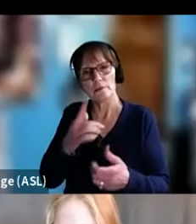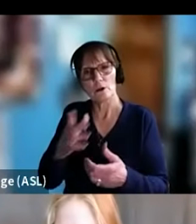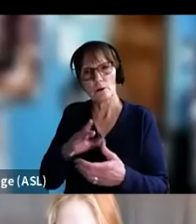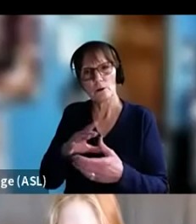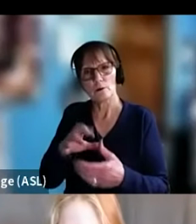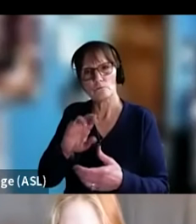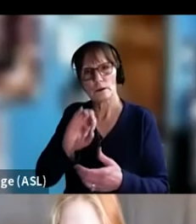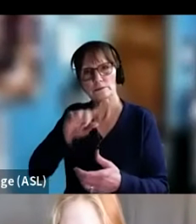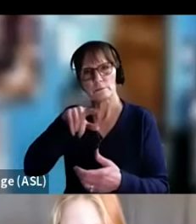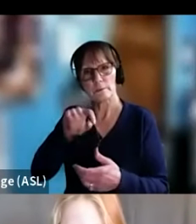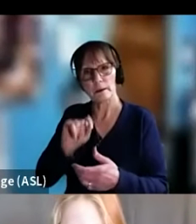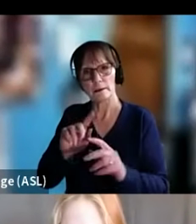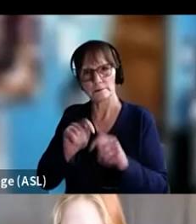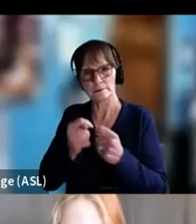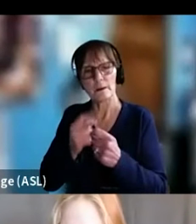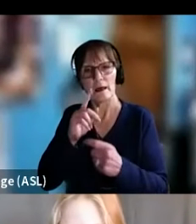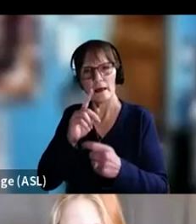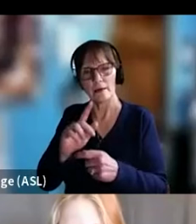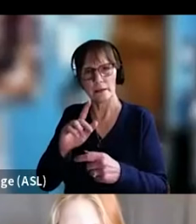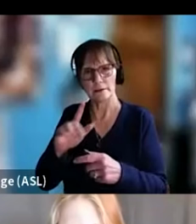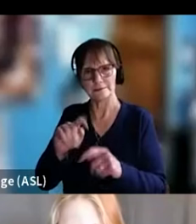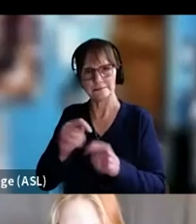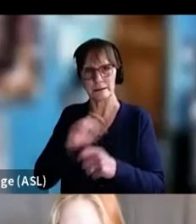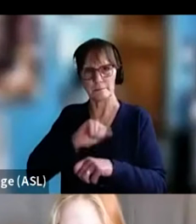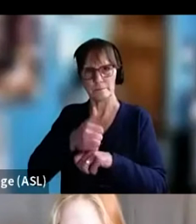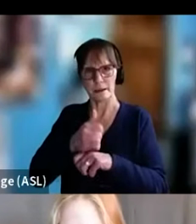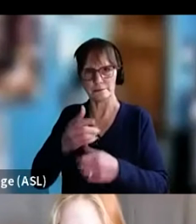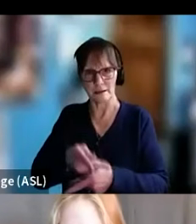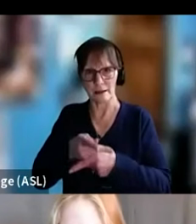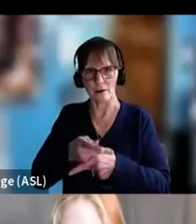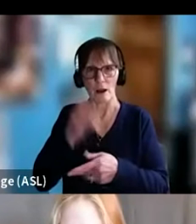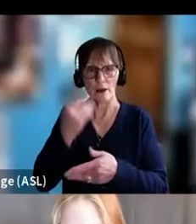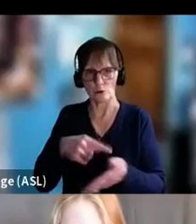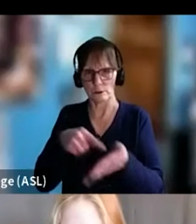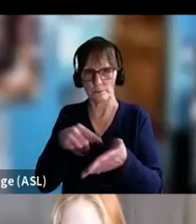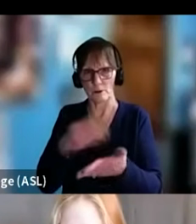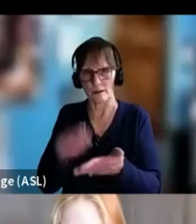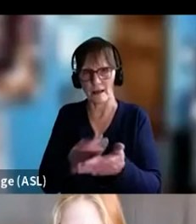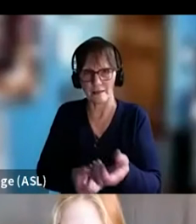and that really supports that communication in team-based care. I know that there are some billing and funding challenges around that,